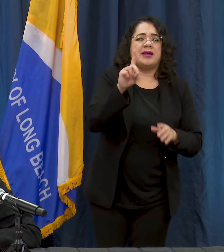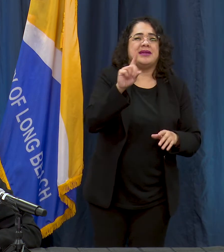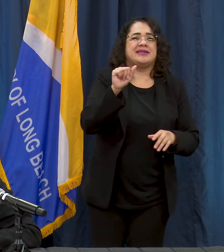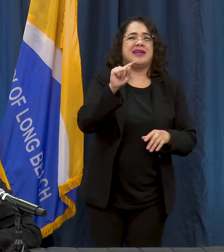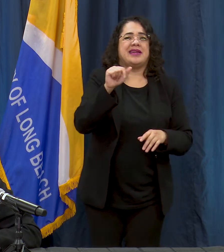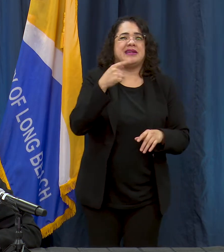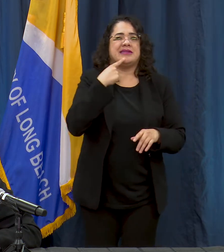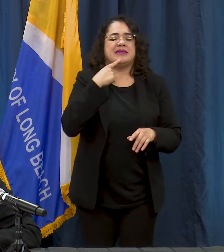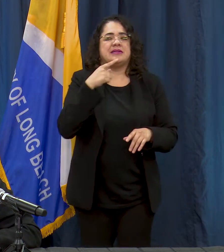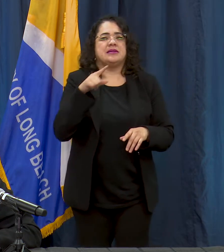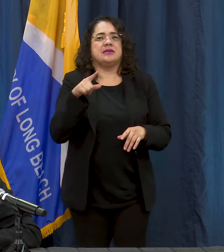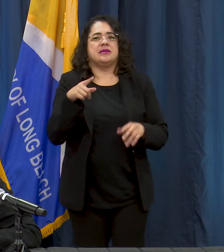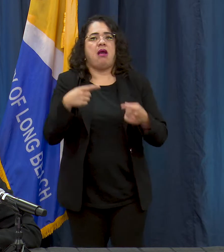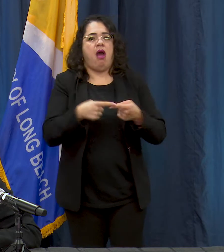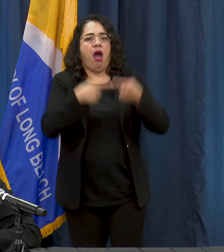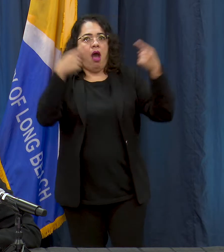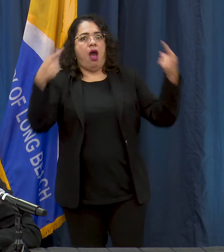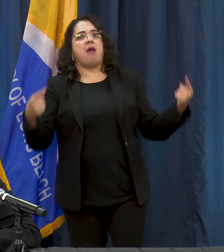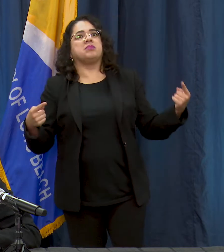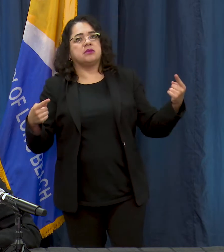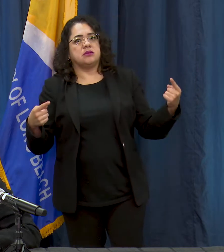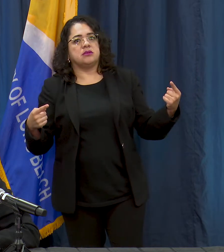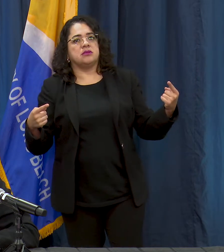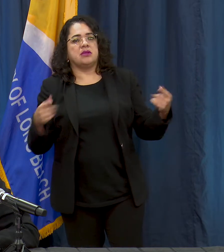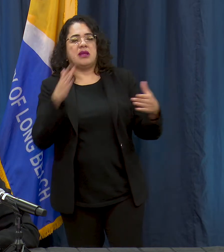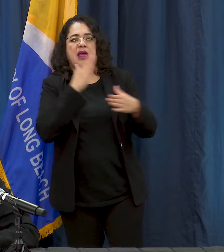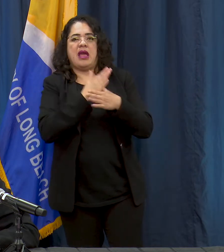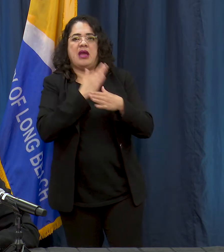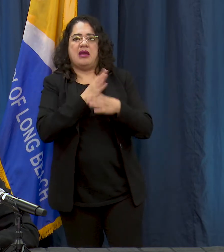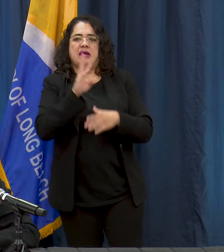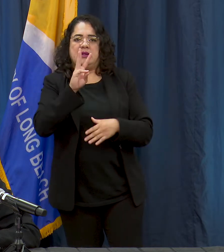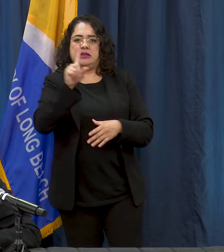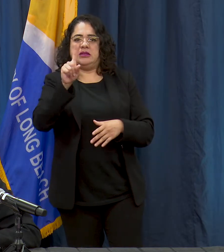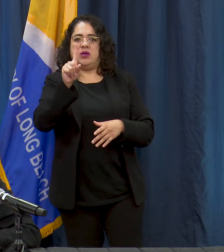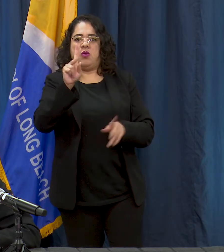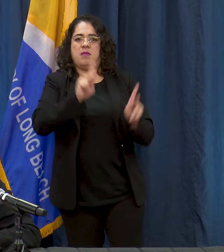actually the opposite, we had like an average of 61 people per day in the